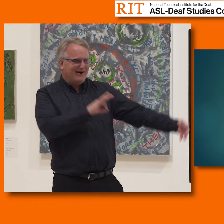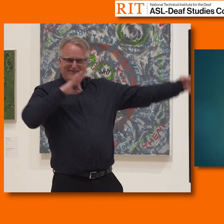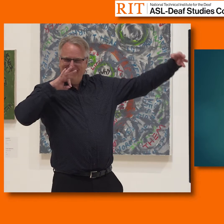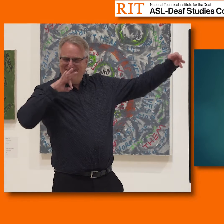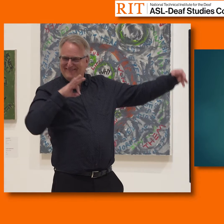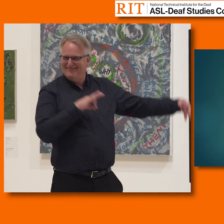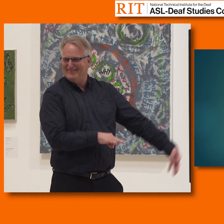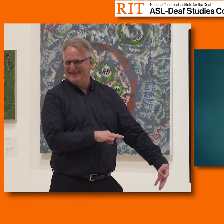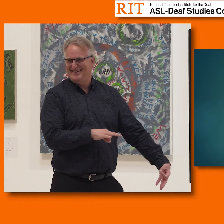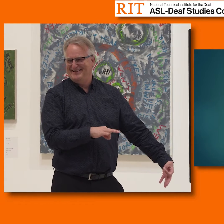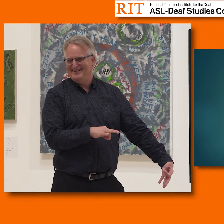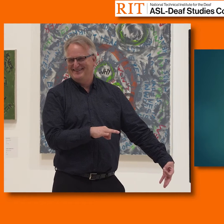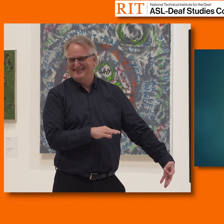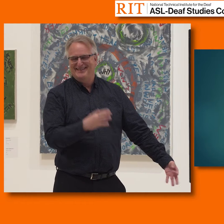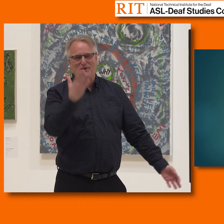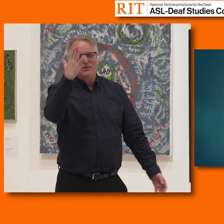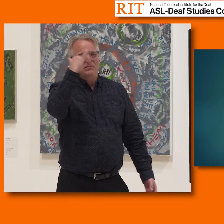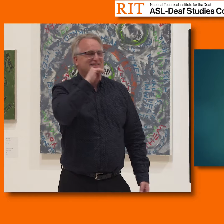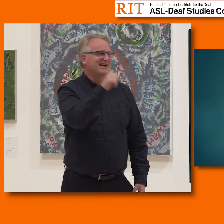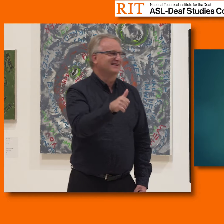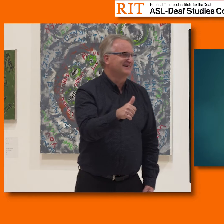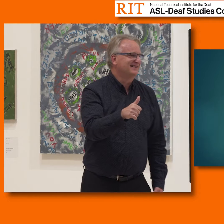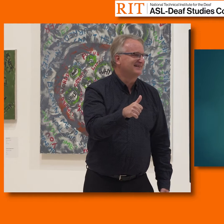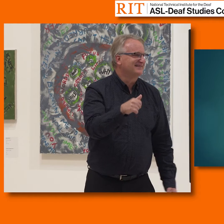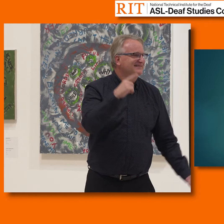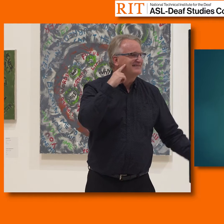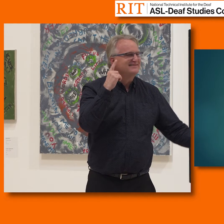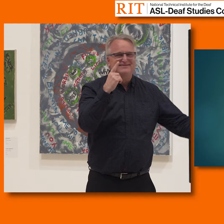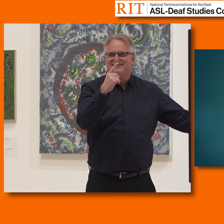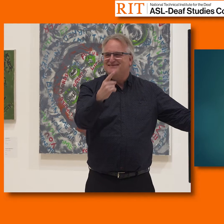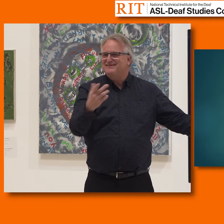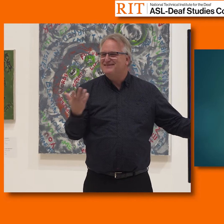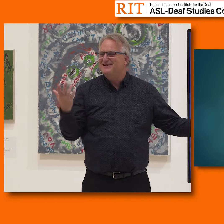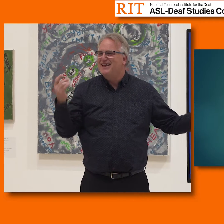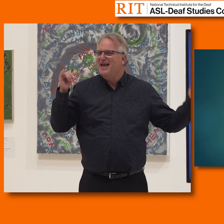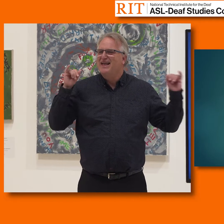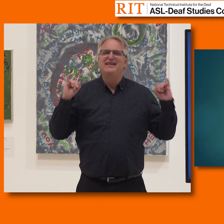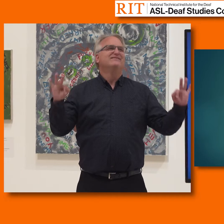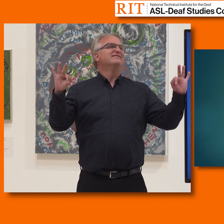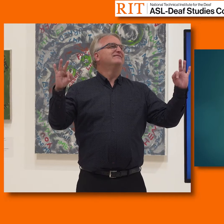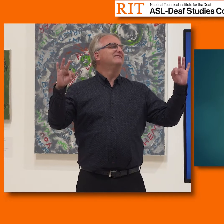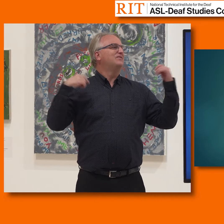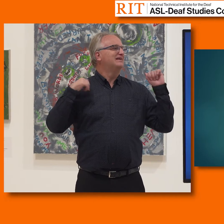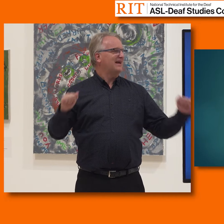It would be a much, much better experience. Now, there's no way to attain perfection,